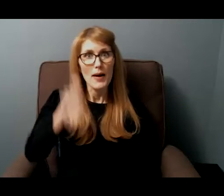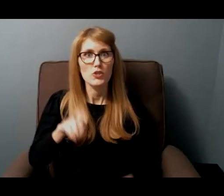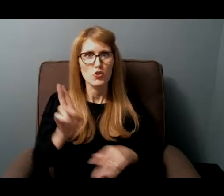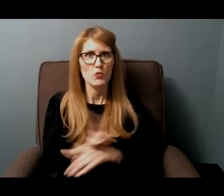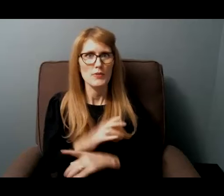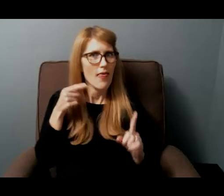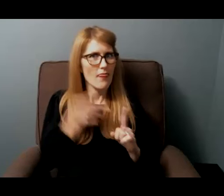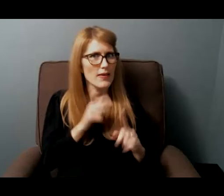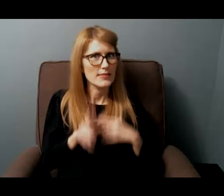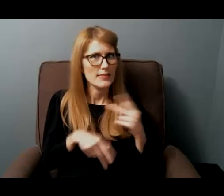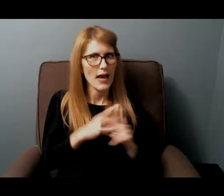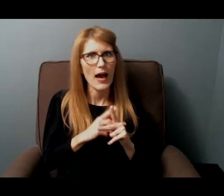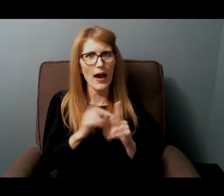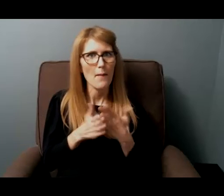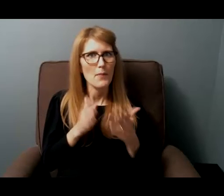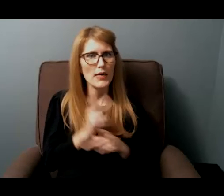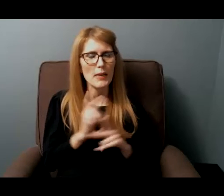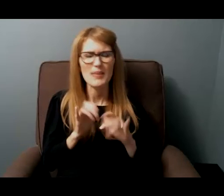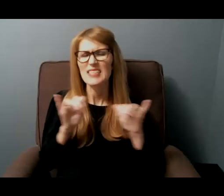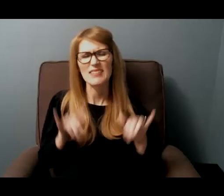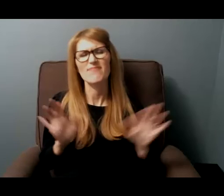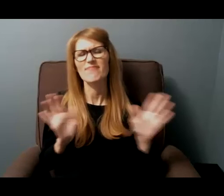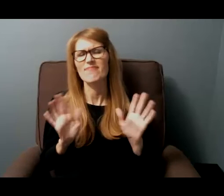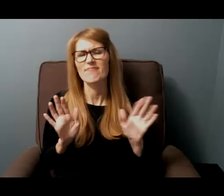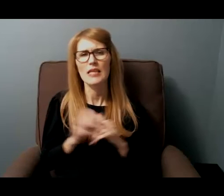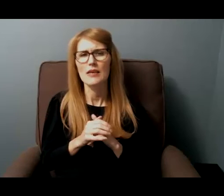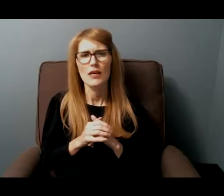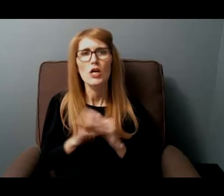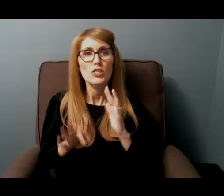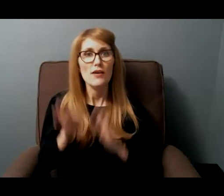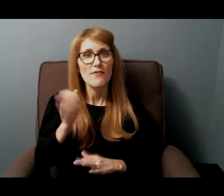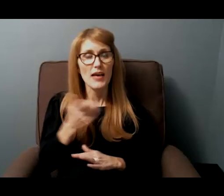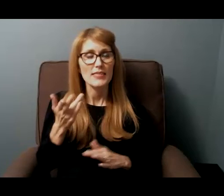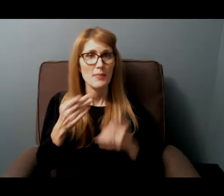of bookkeeping system. It's not like that at all. Just find something that works for you.